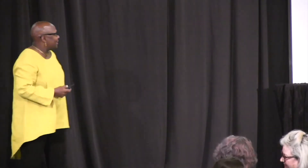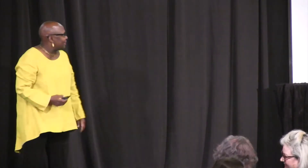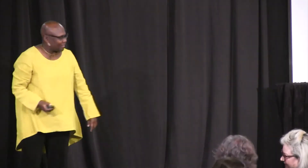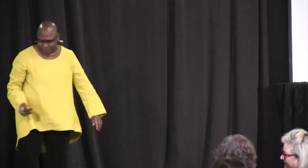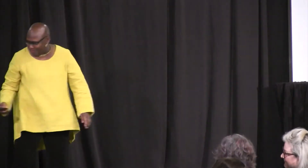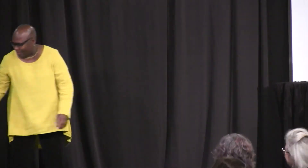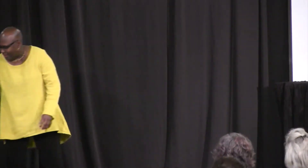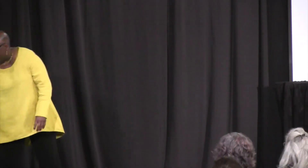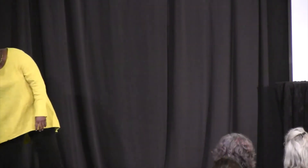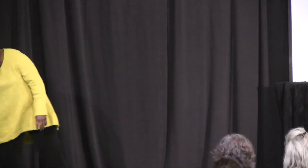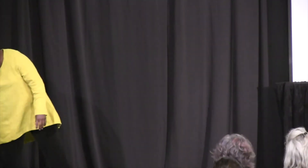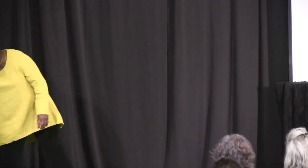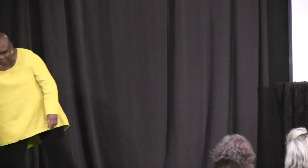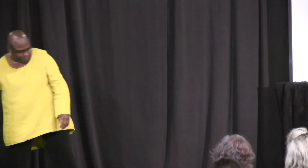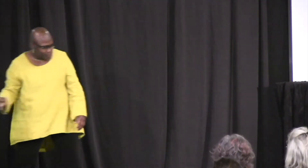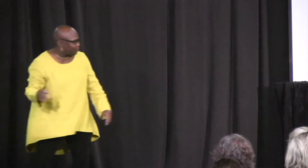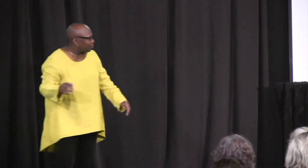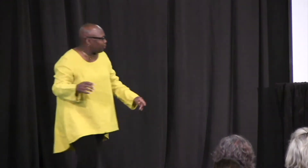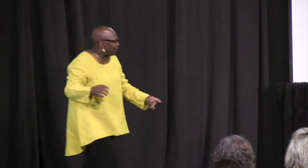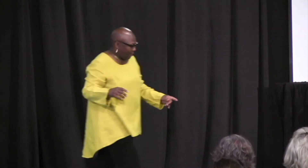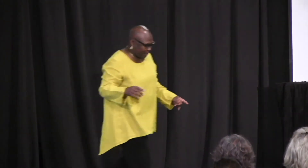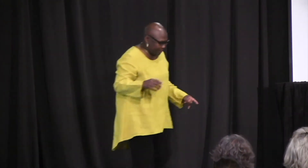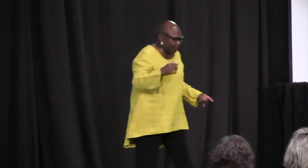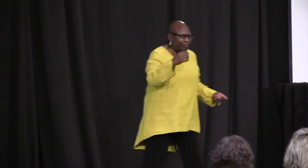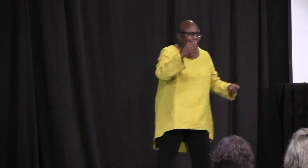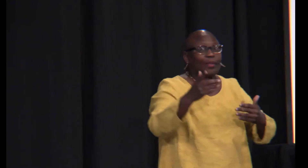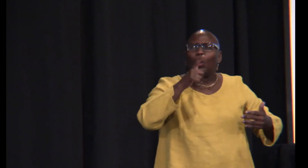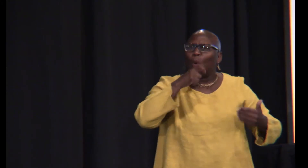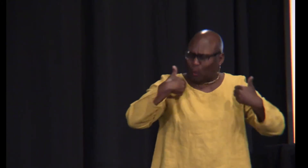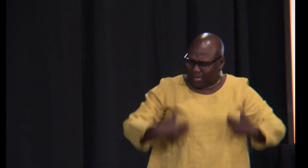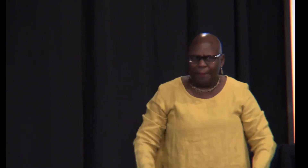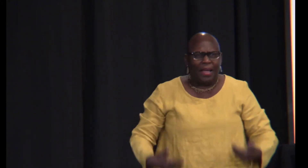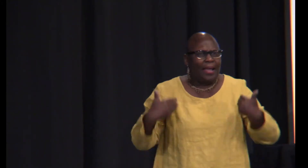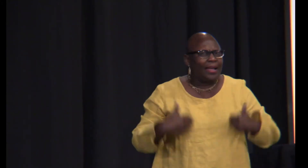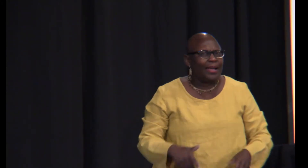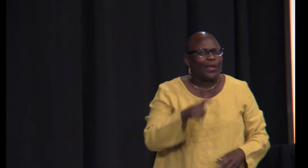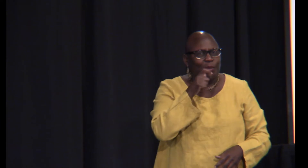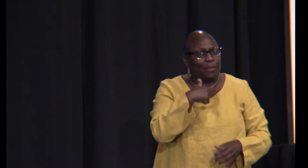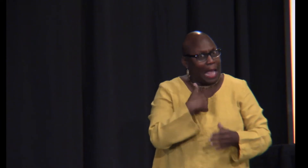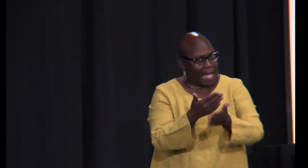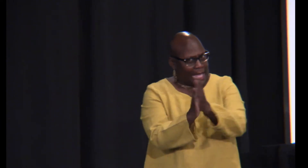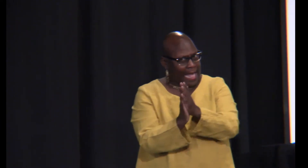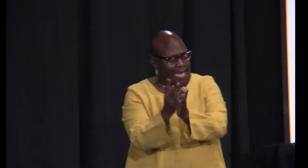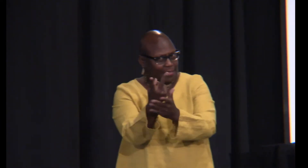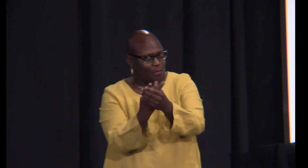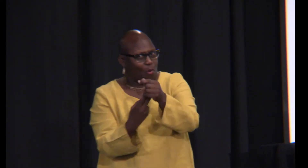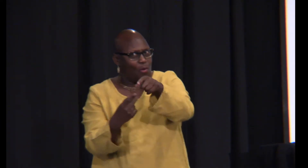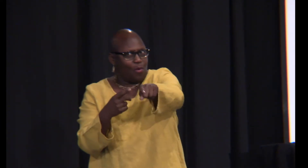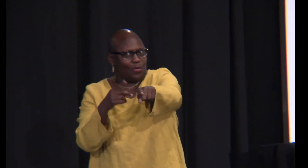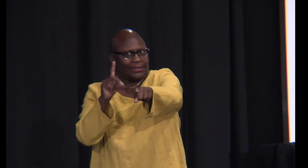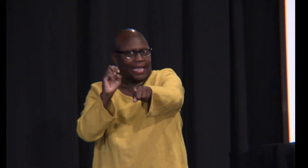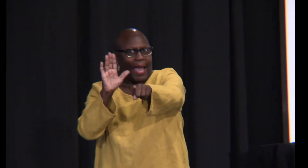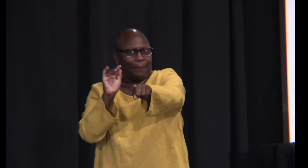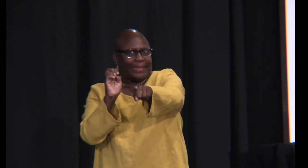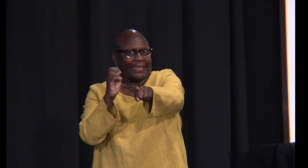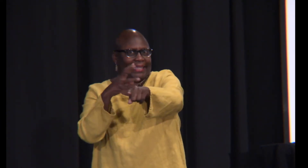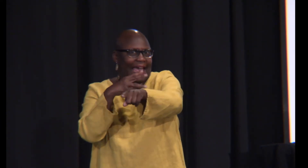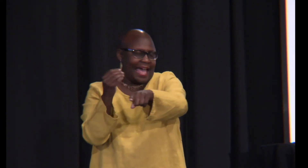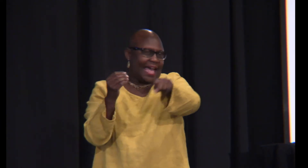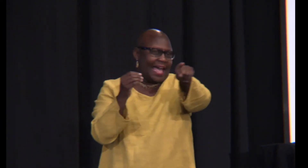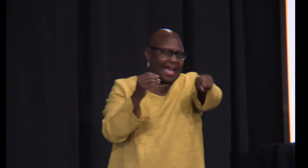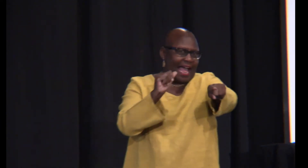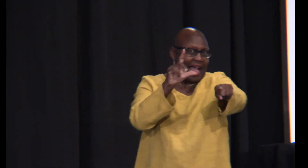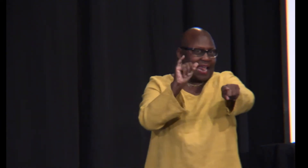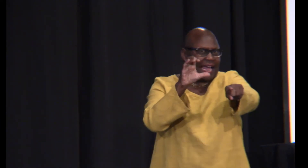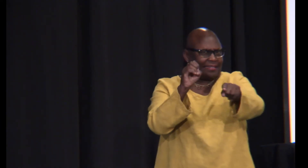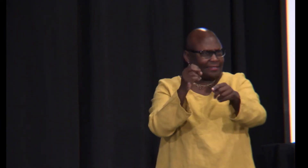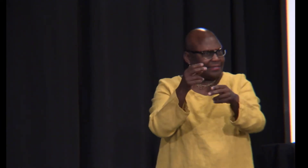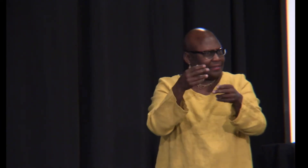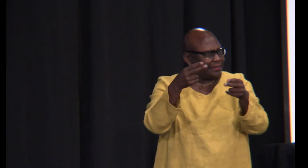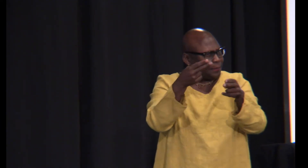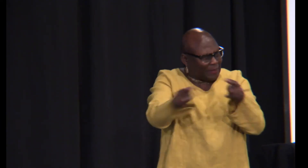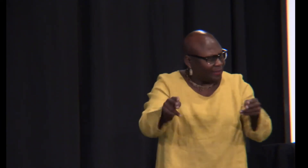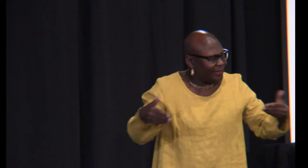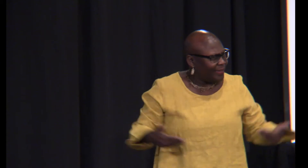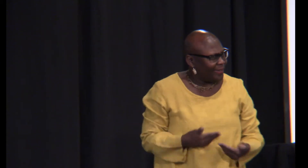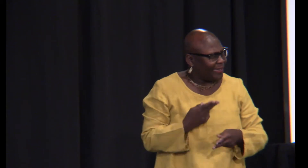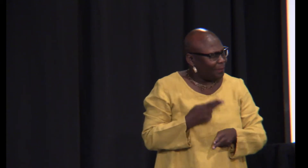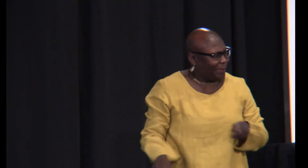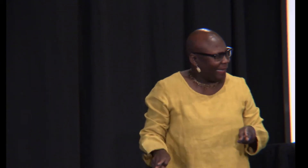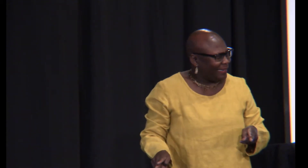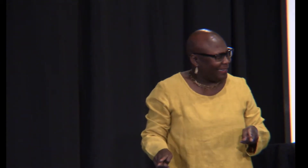So who am I? I asked Debbie and Alicia to keep their introductions brief